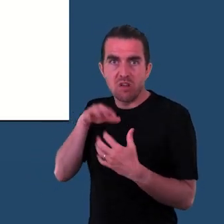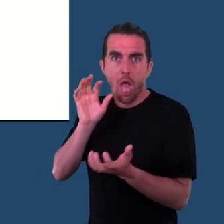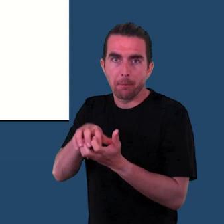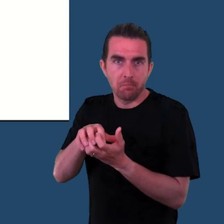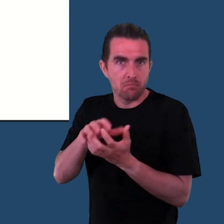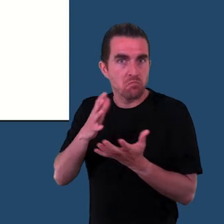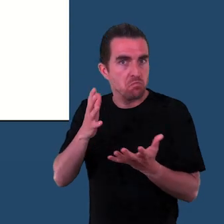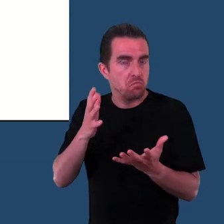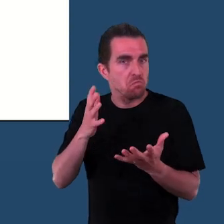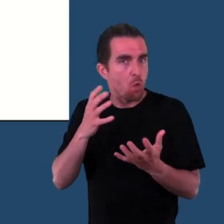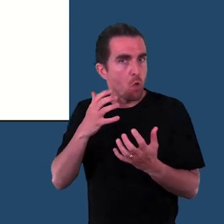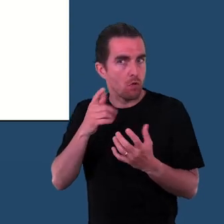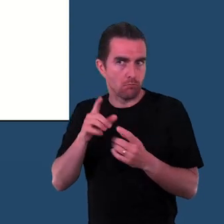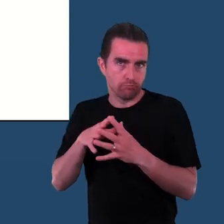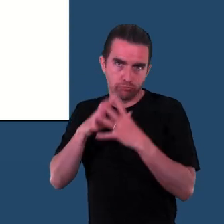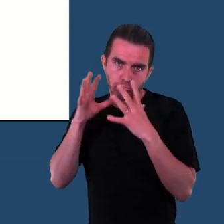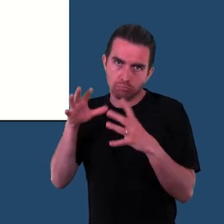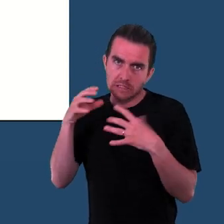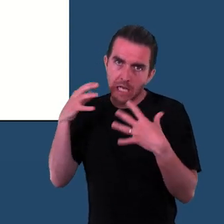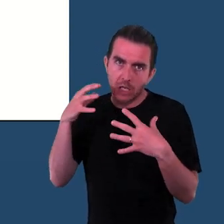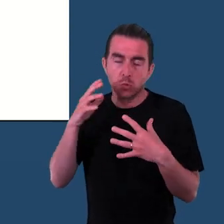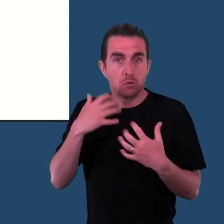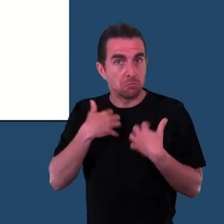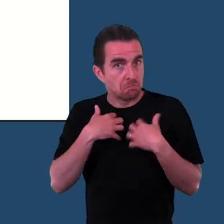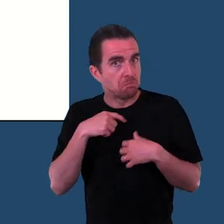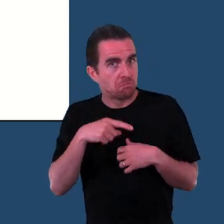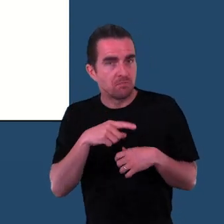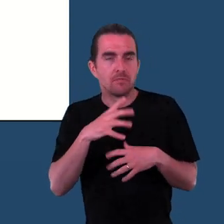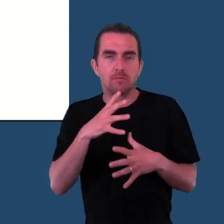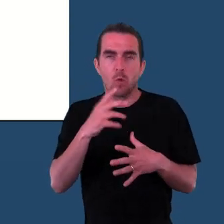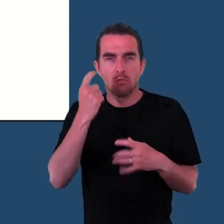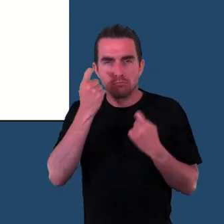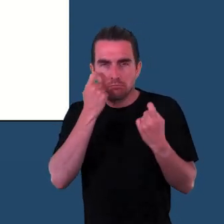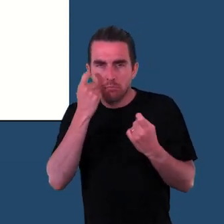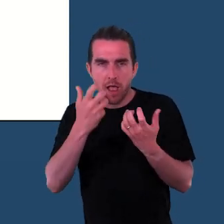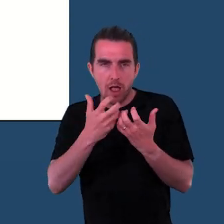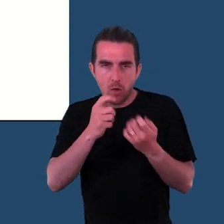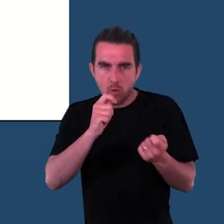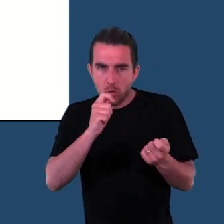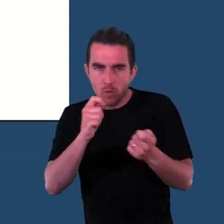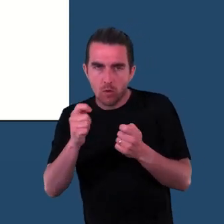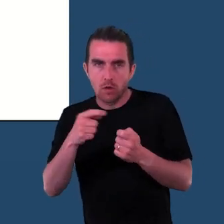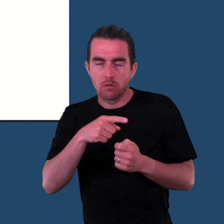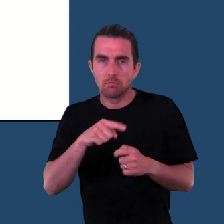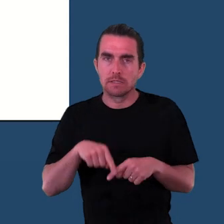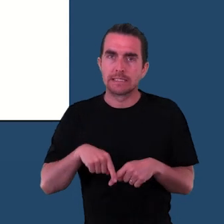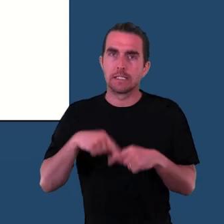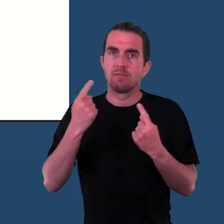So, they were very, very impressive animals. But a couple of adaptations that set them apart